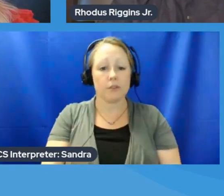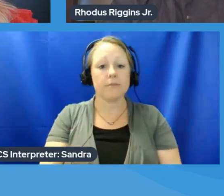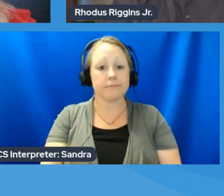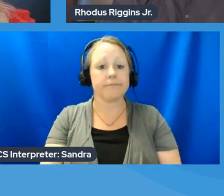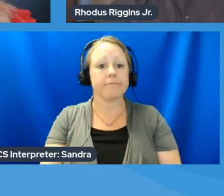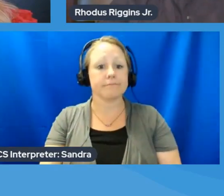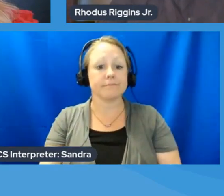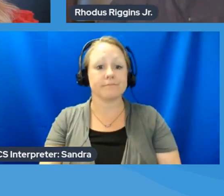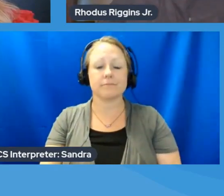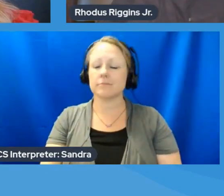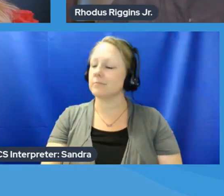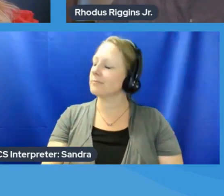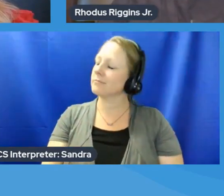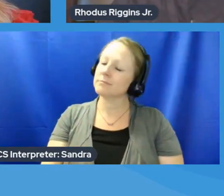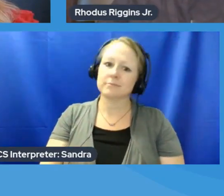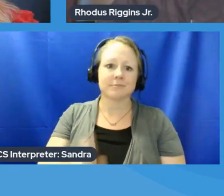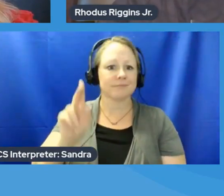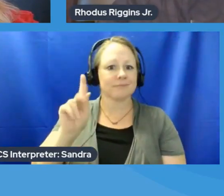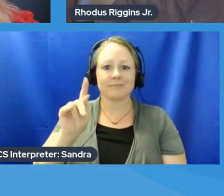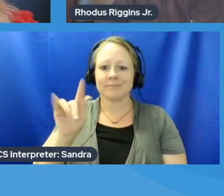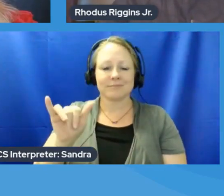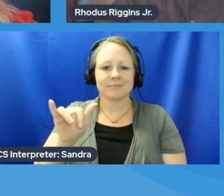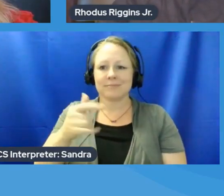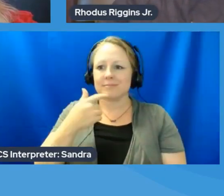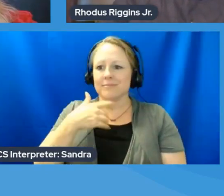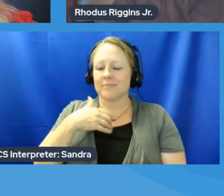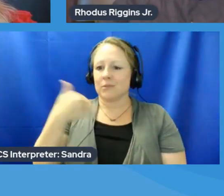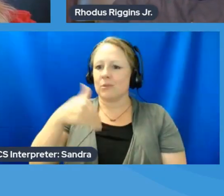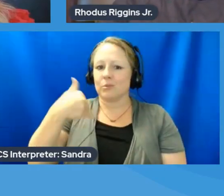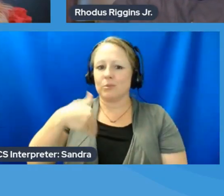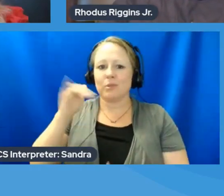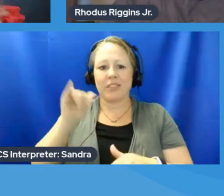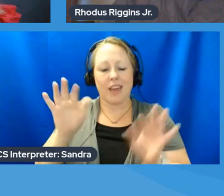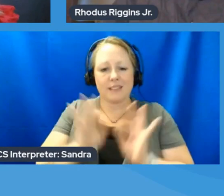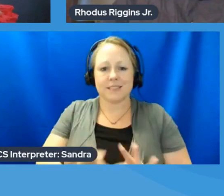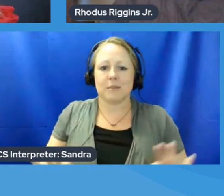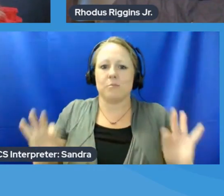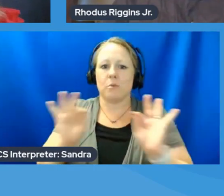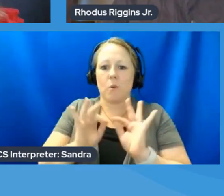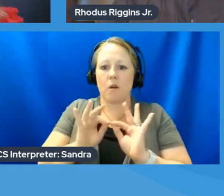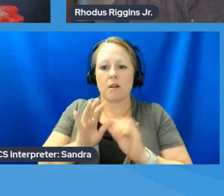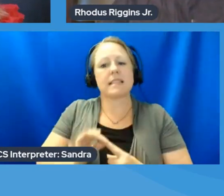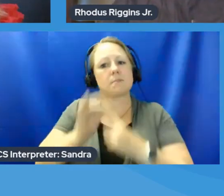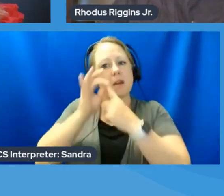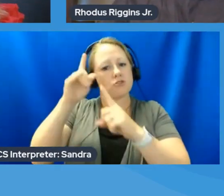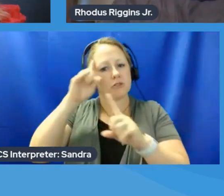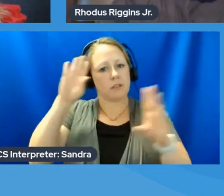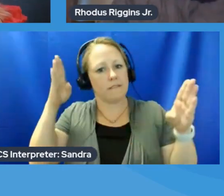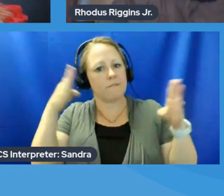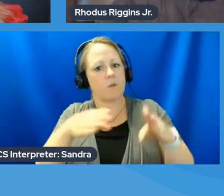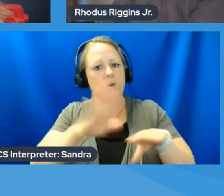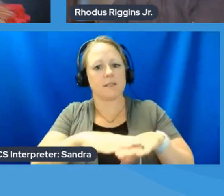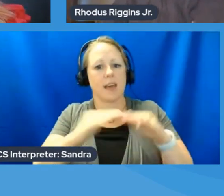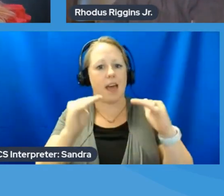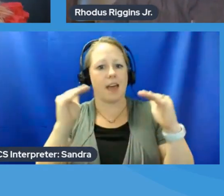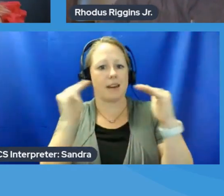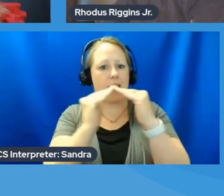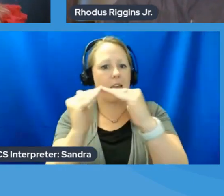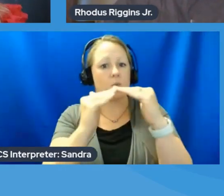So that seems so important Sherri, especially as we're focusing on equity. Or if we're not looking at who we're not hearing from,